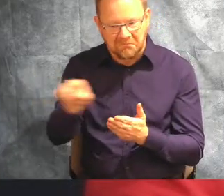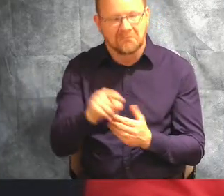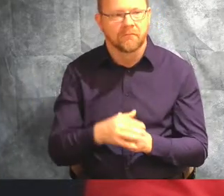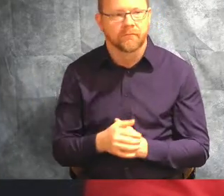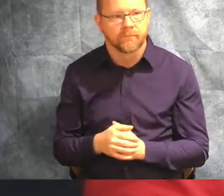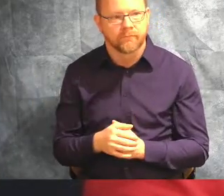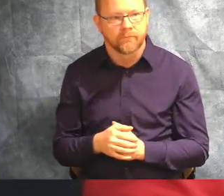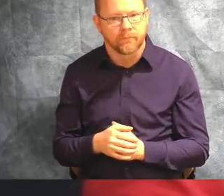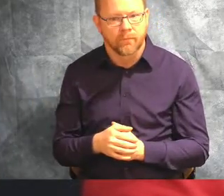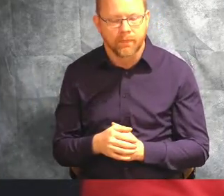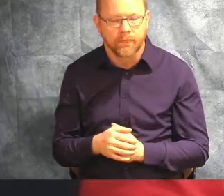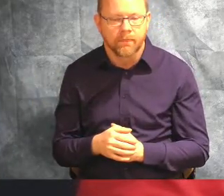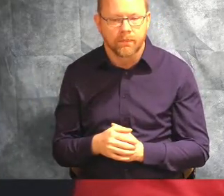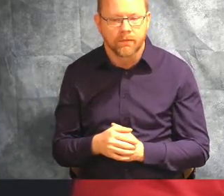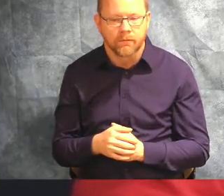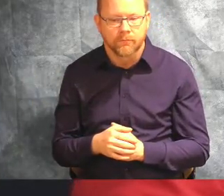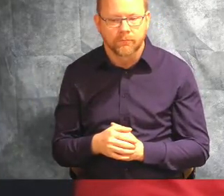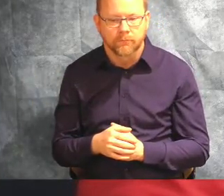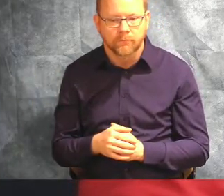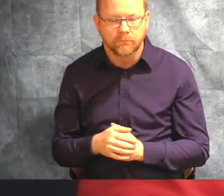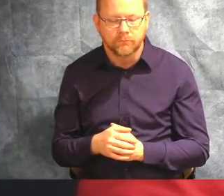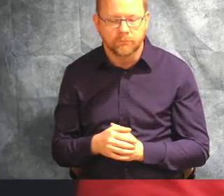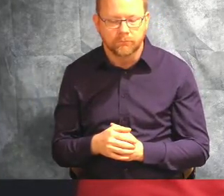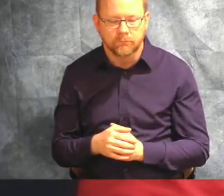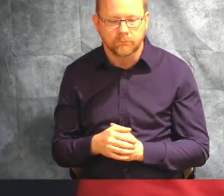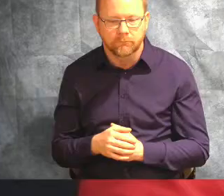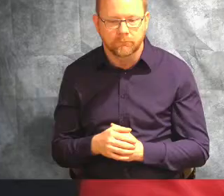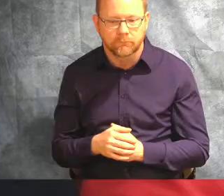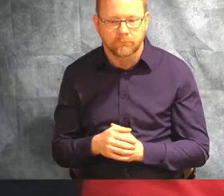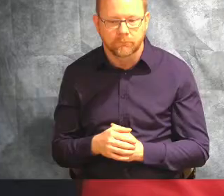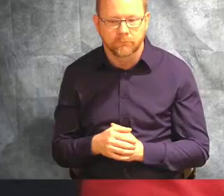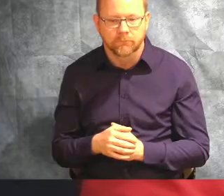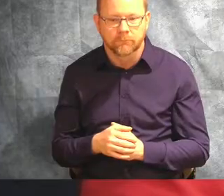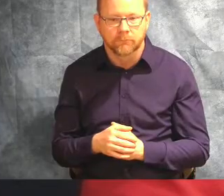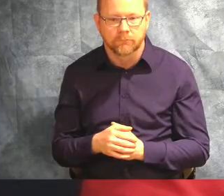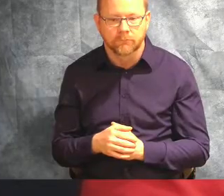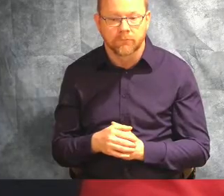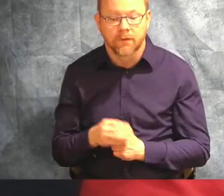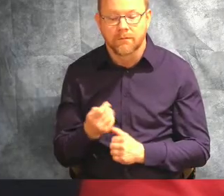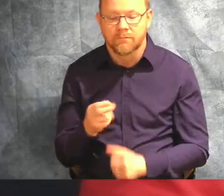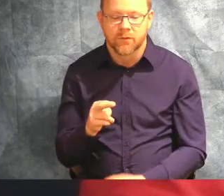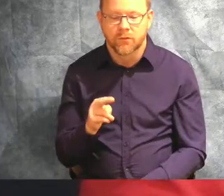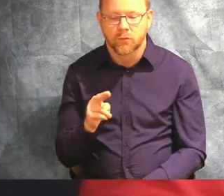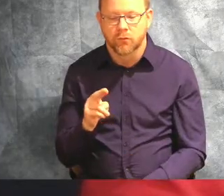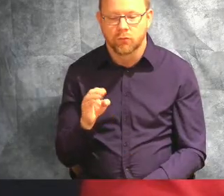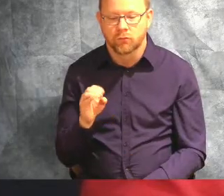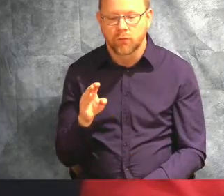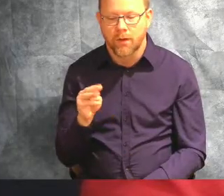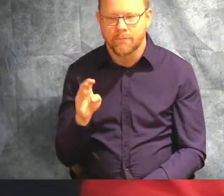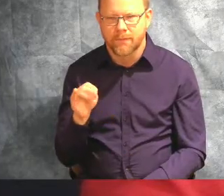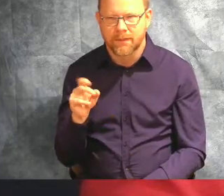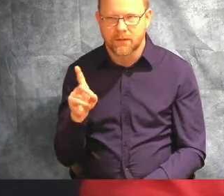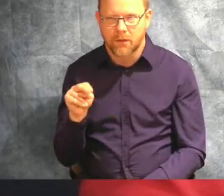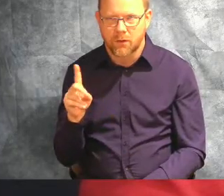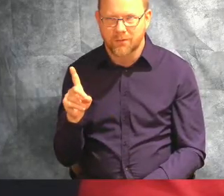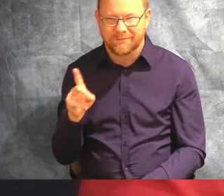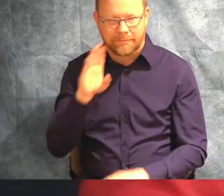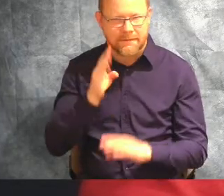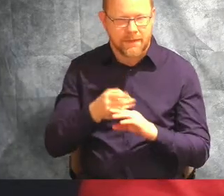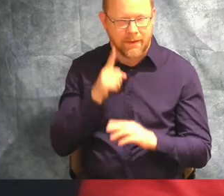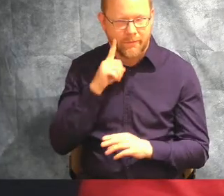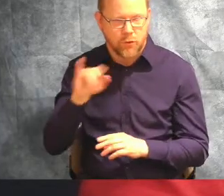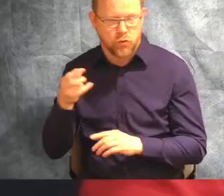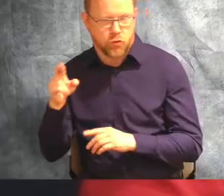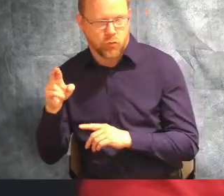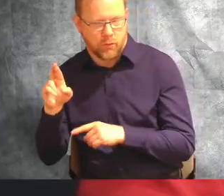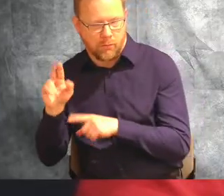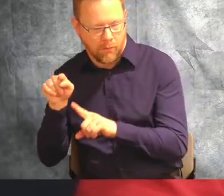I indicated to Mr. Rob McDonald, the son, I think he's junior. I indicated to him that there needs